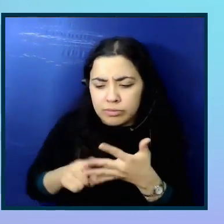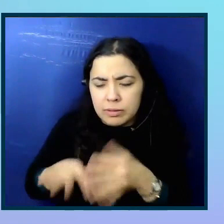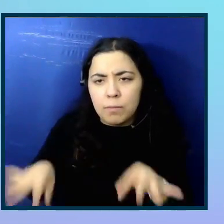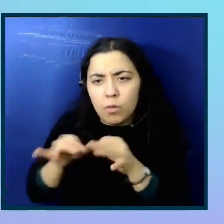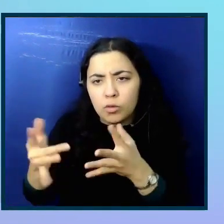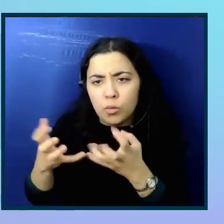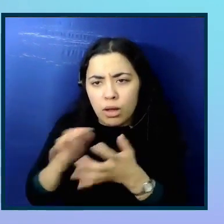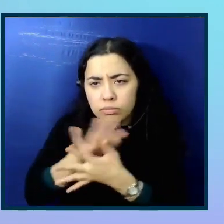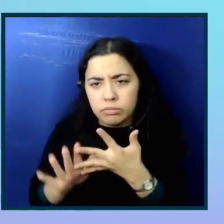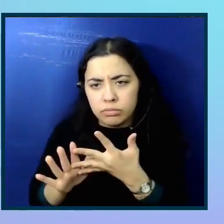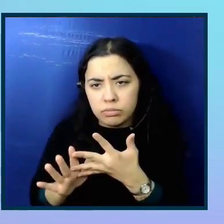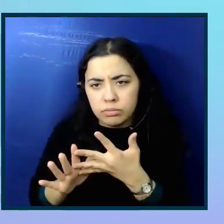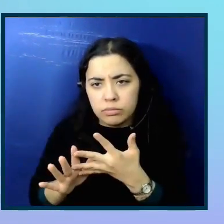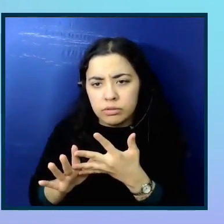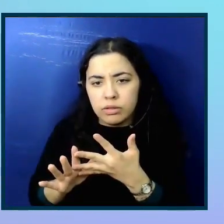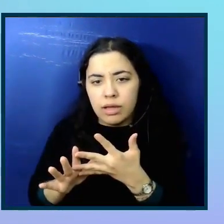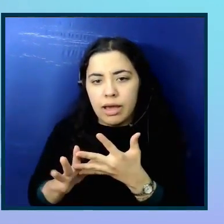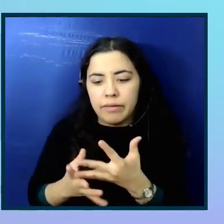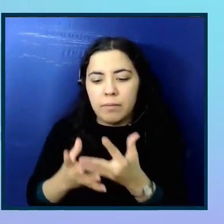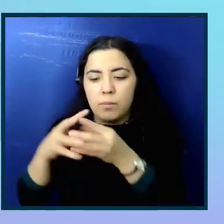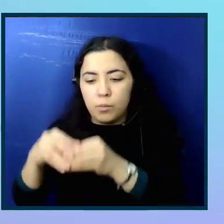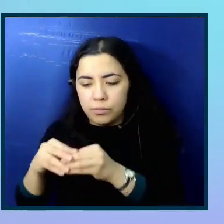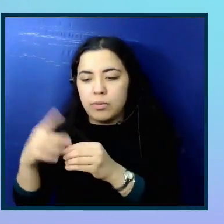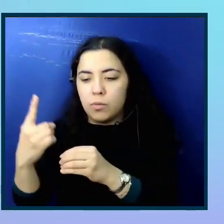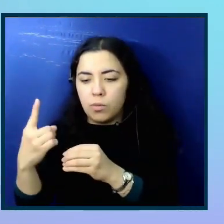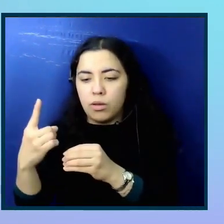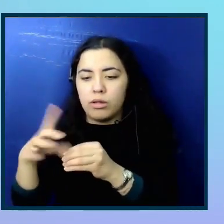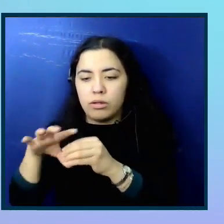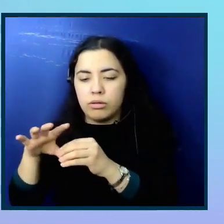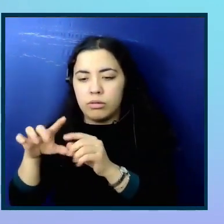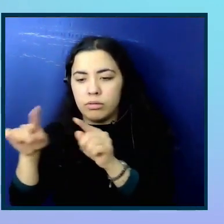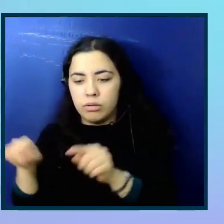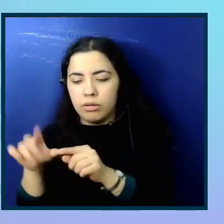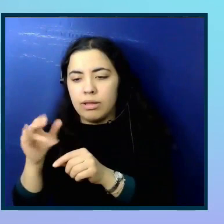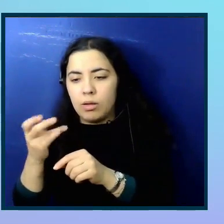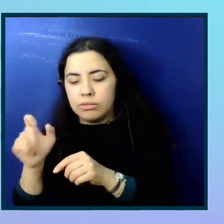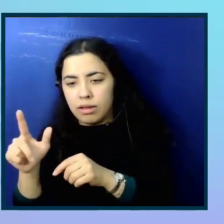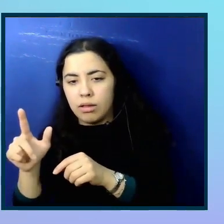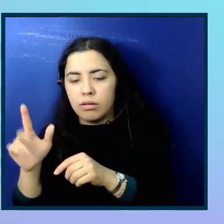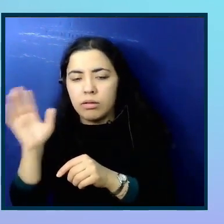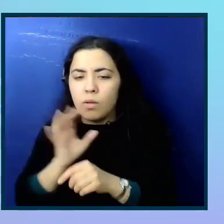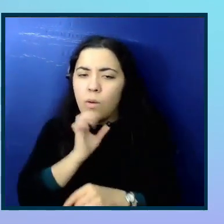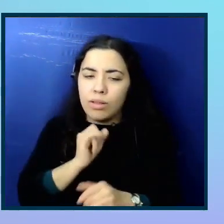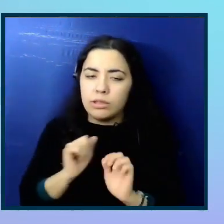putting like them in a carousel in our old carousel was very challenging, but also we needed to make sure